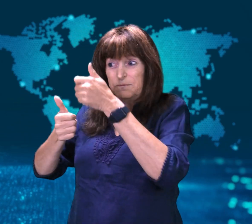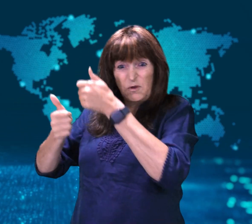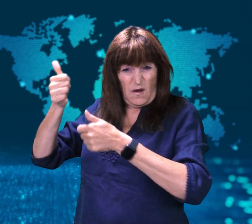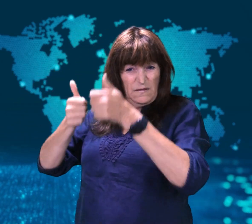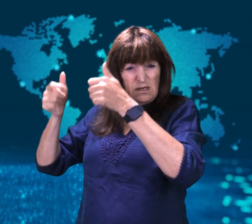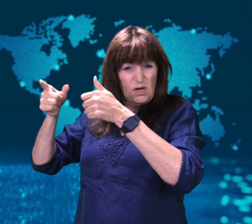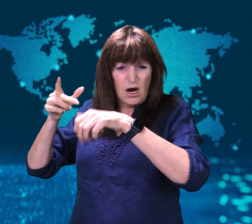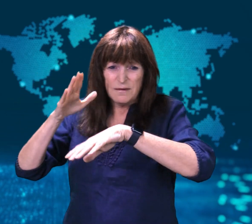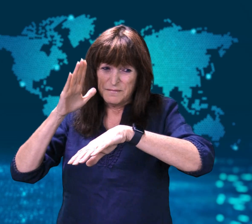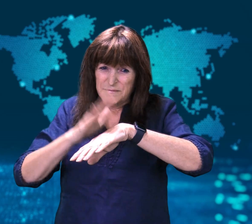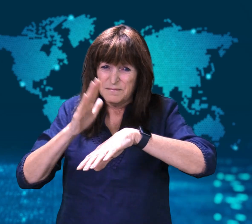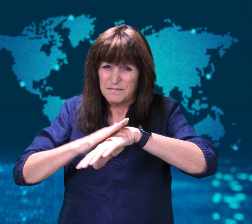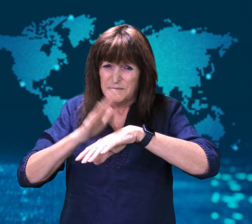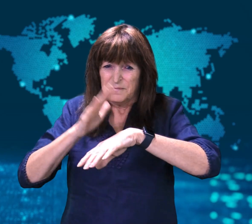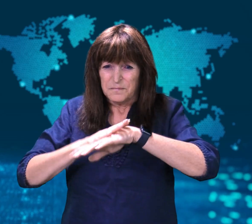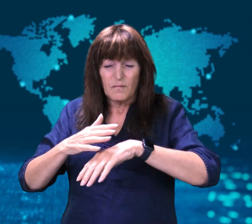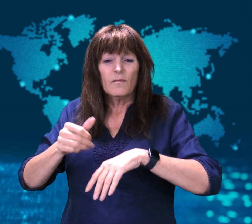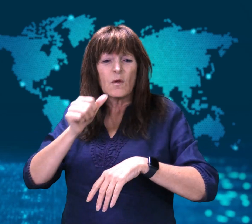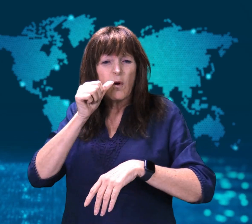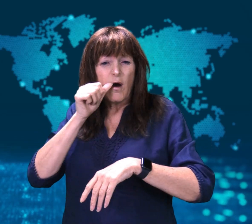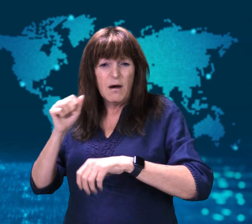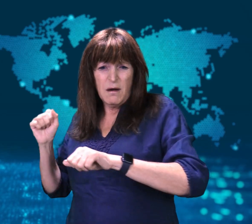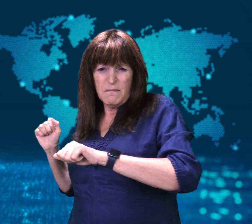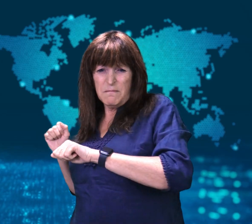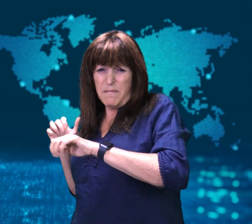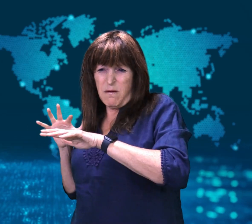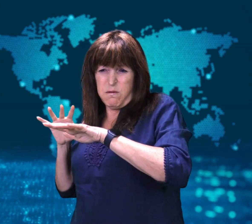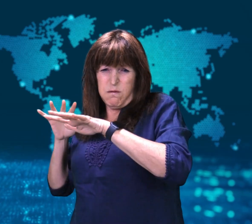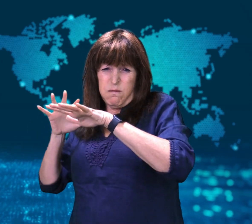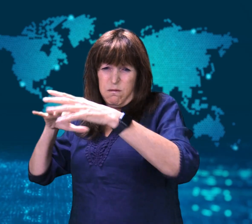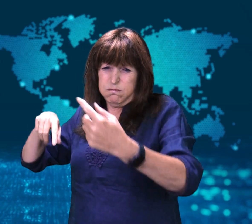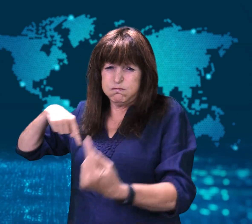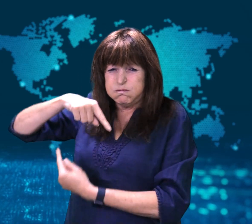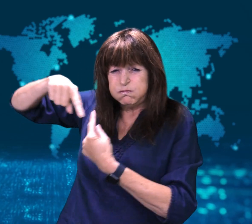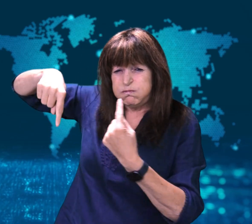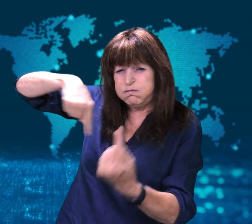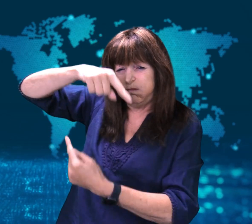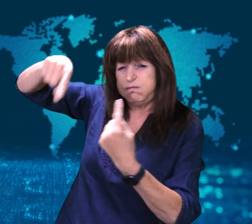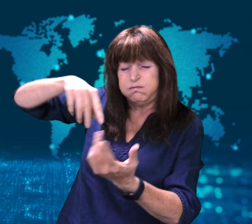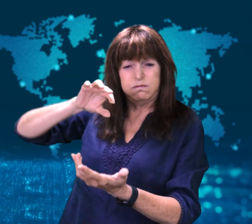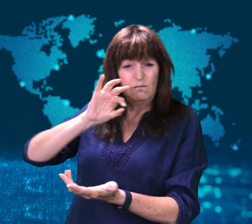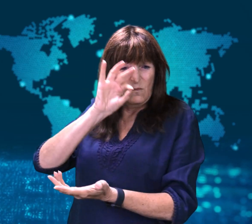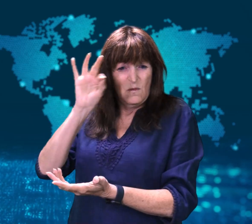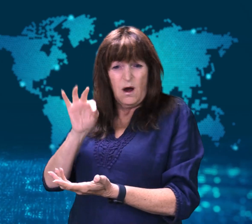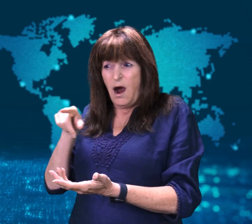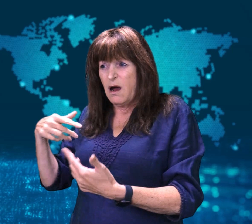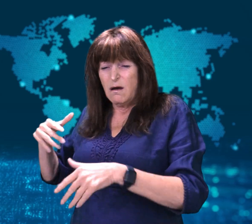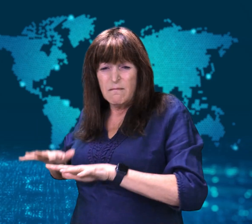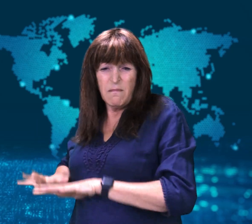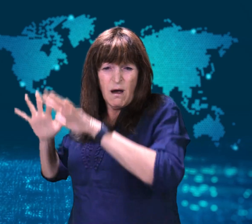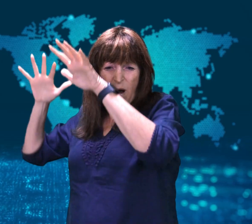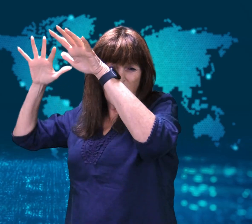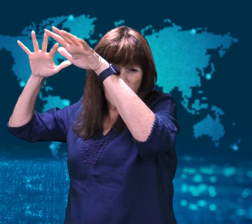officials are warning of a typhoon after high waves